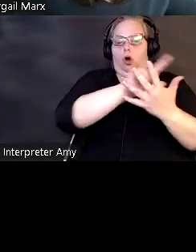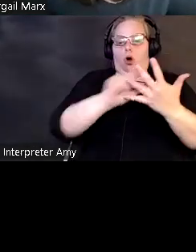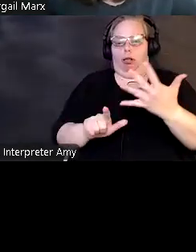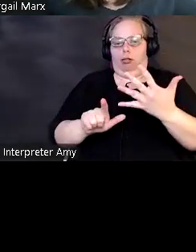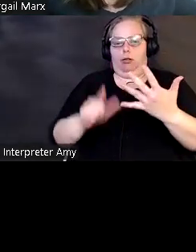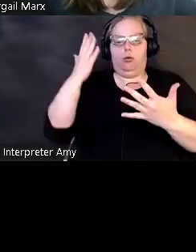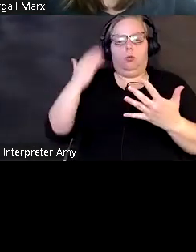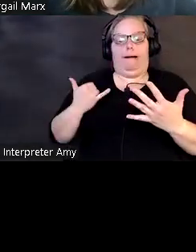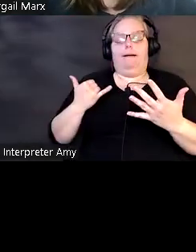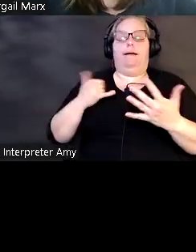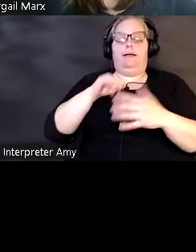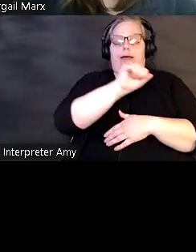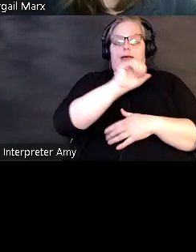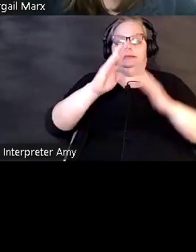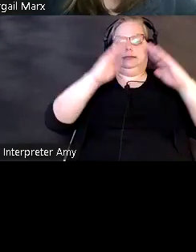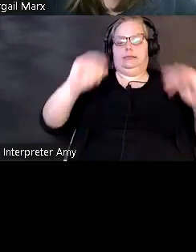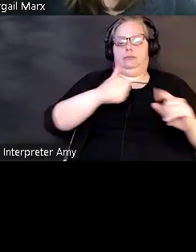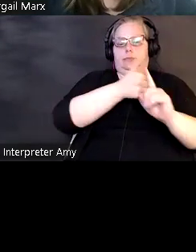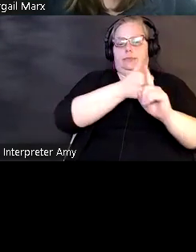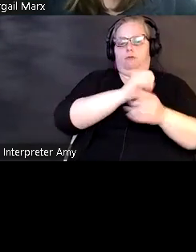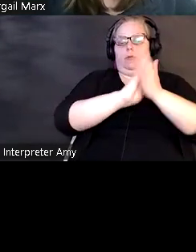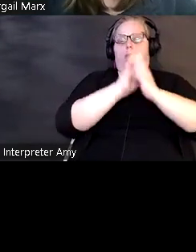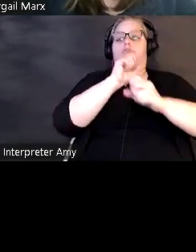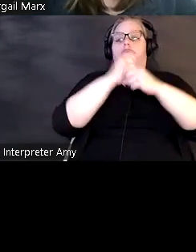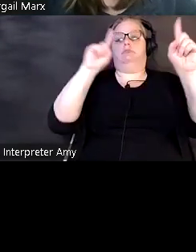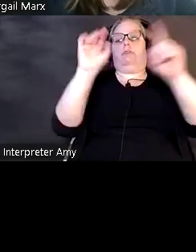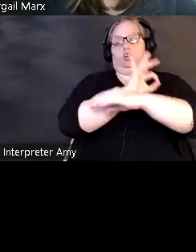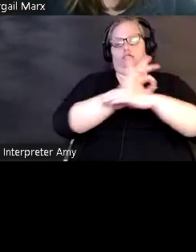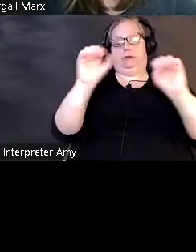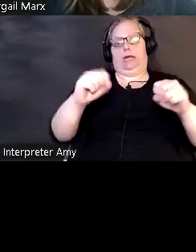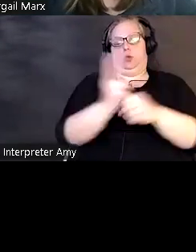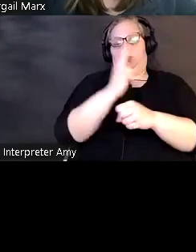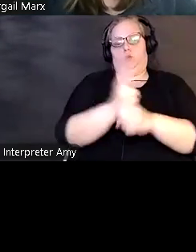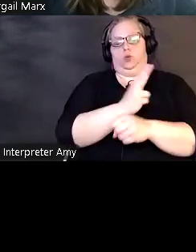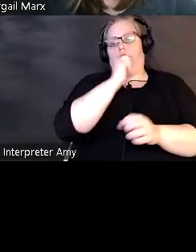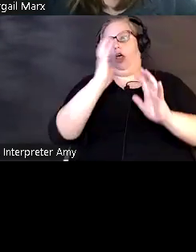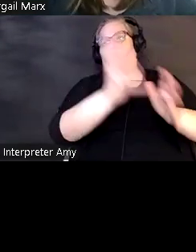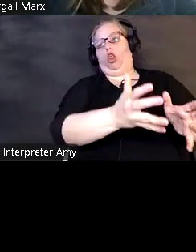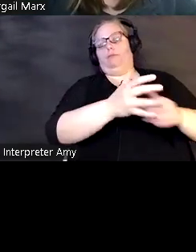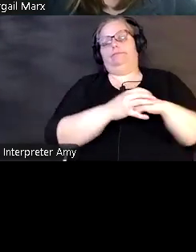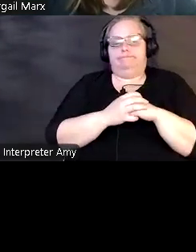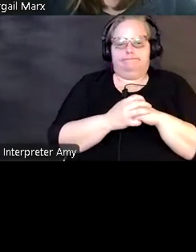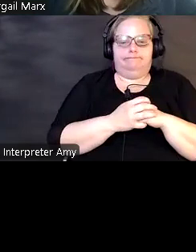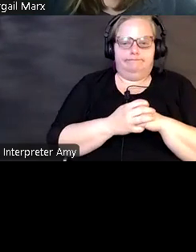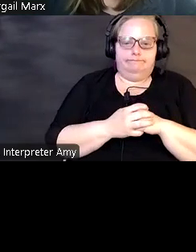that this AAC system becomes functional and usable and isn't abandoned by the person.